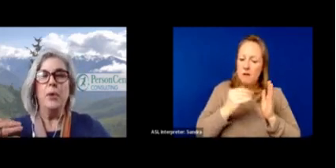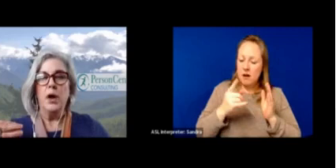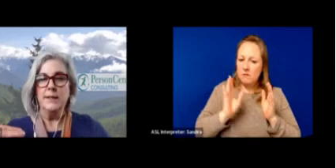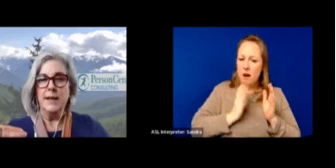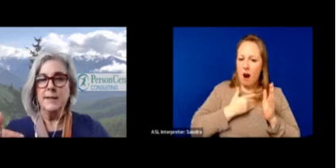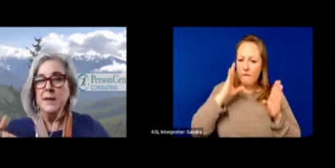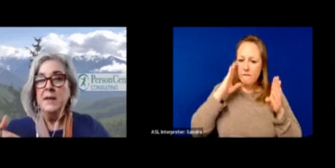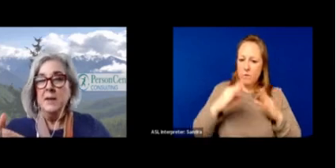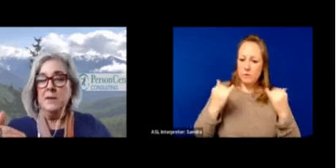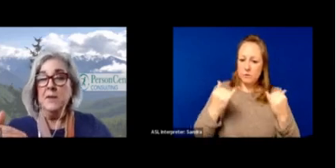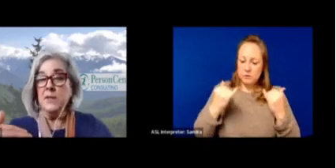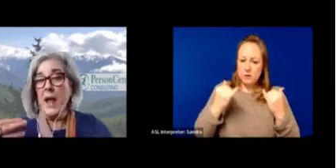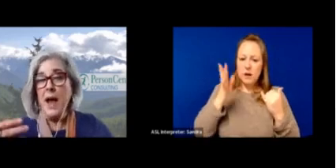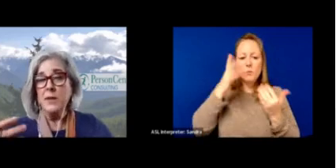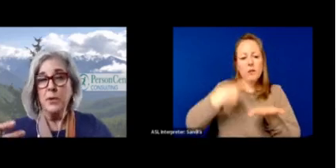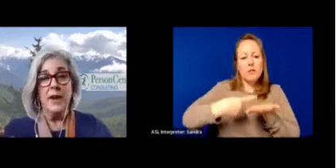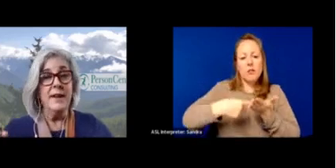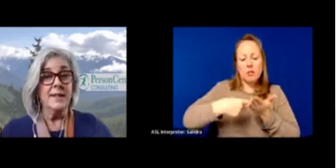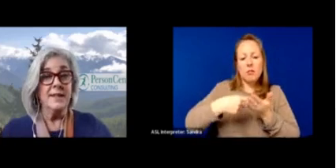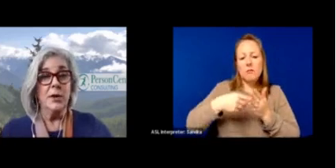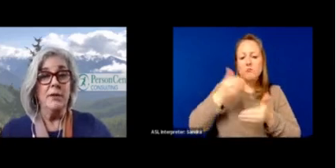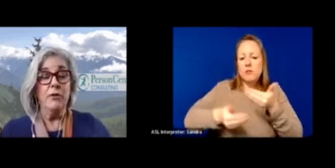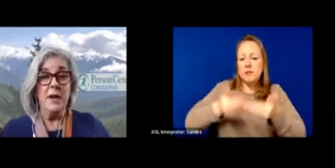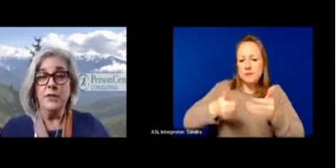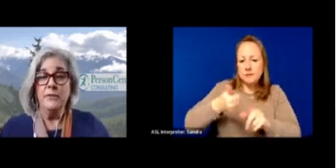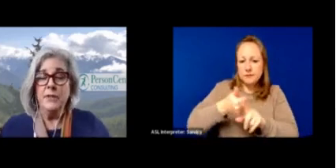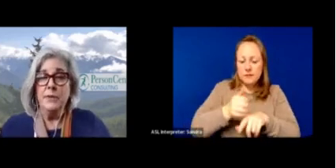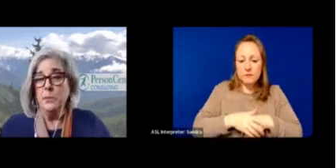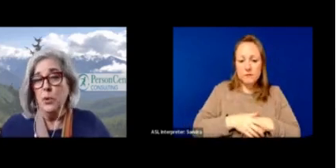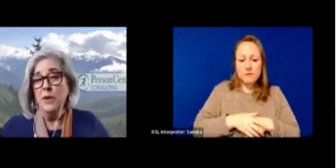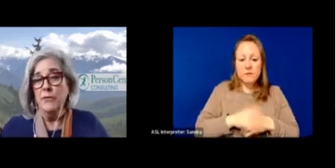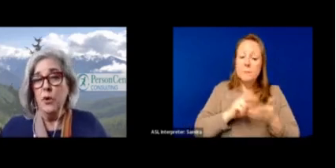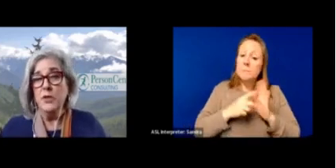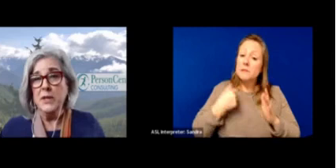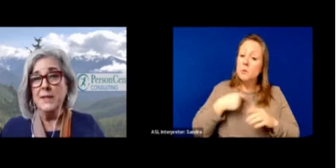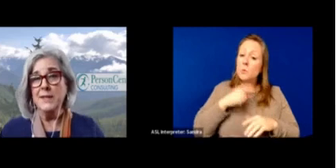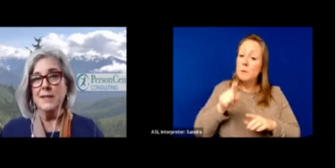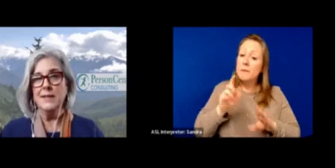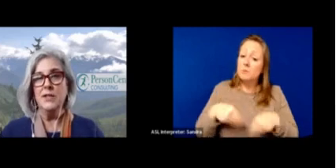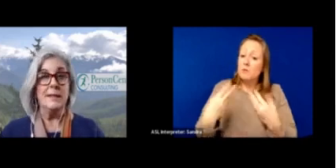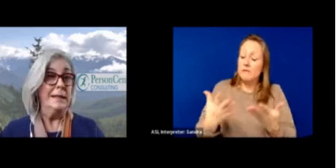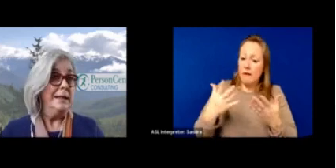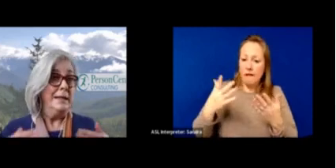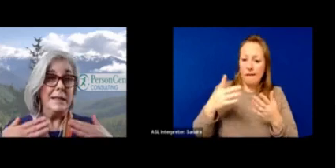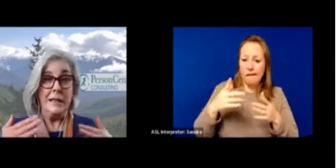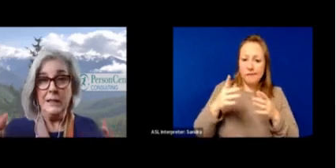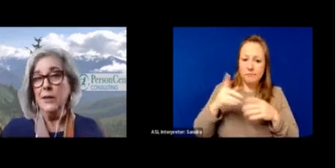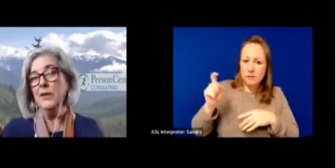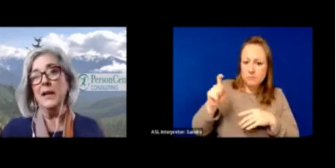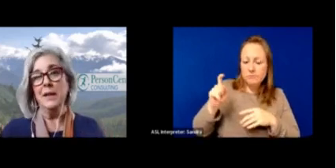decisions, clearer the regulation that support teams, people who are supporting other folks, if you are in a federal